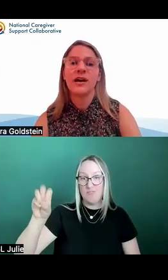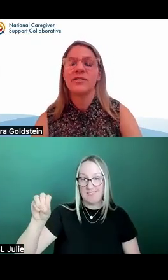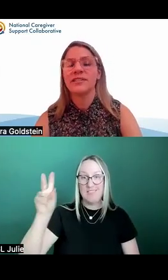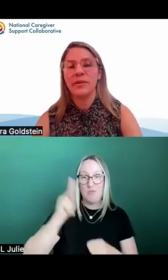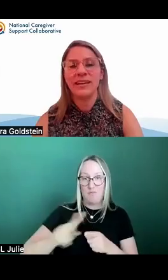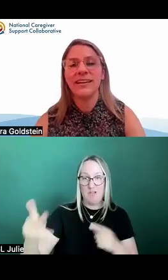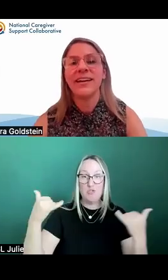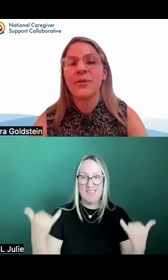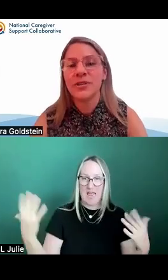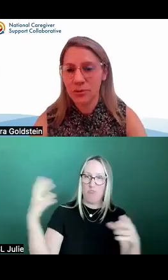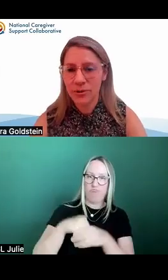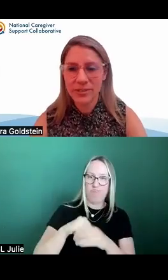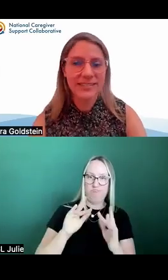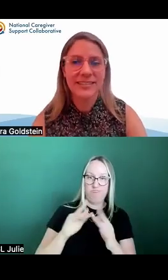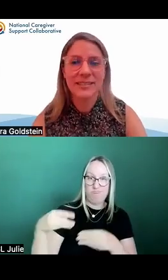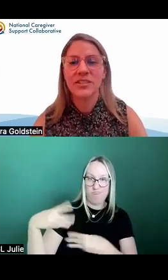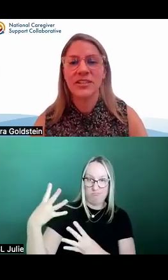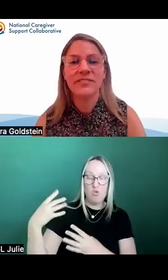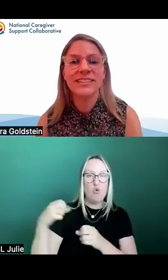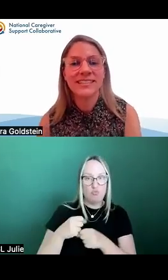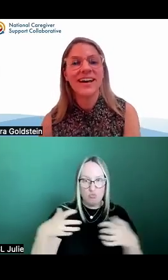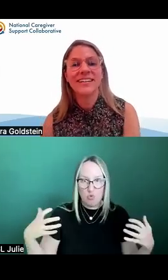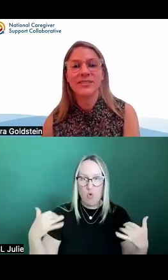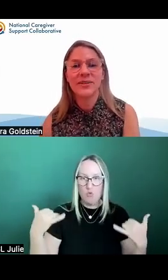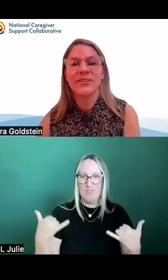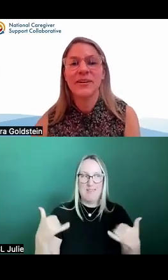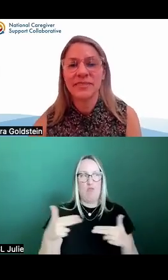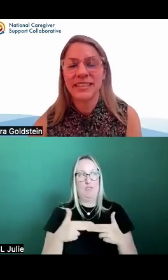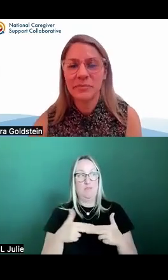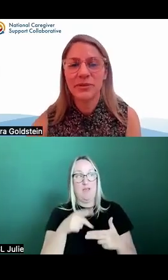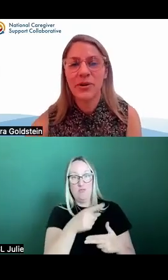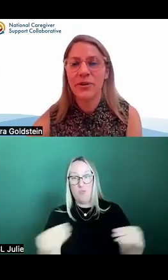participating, which has grown since the submission of these slides. So keeps growing,